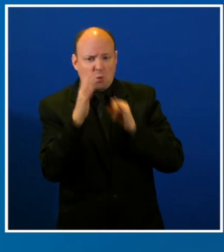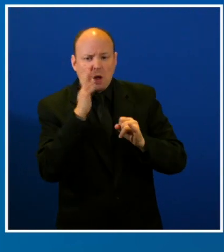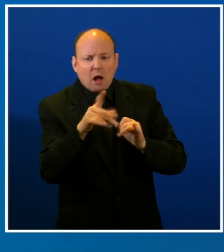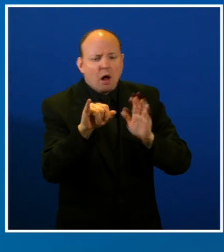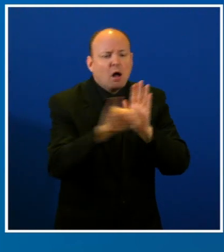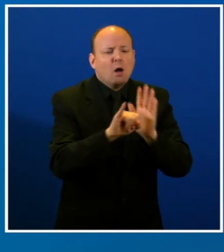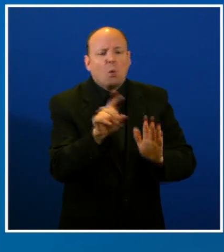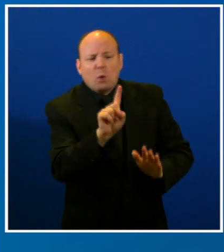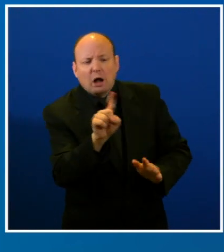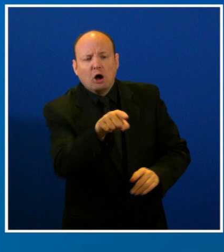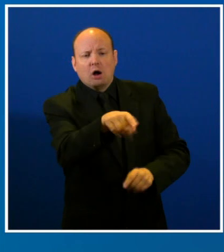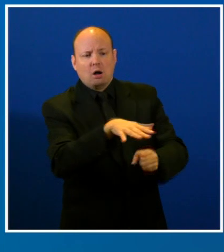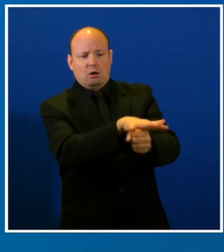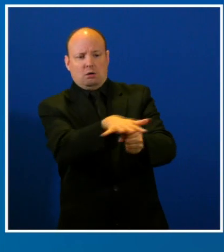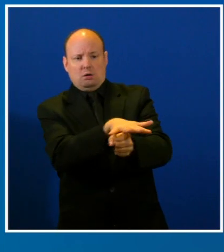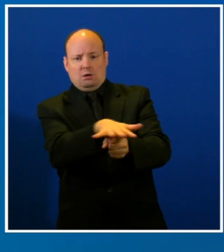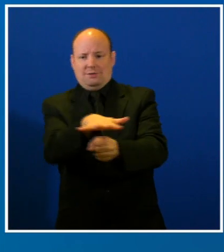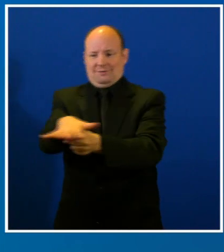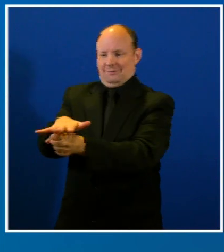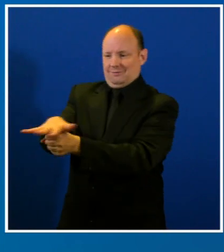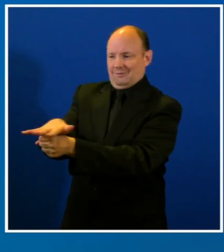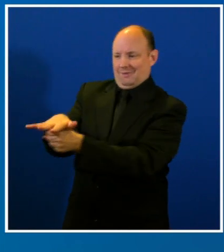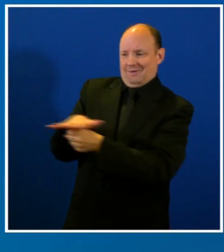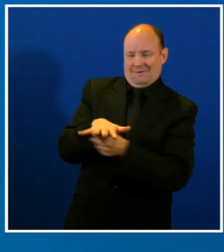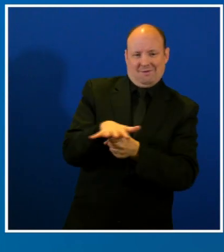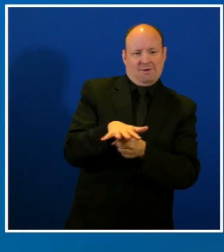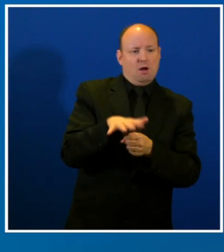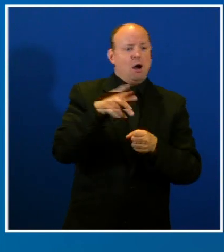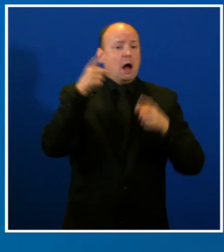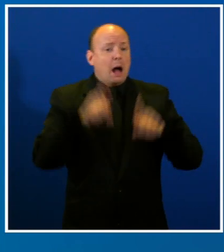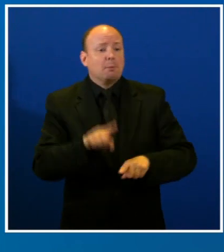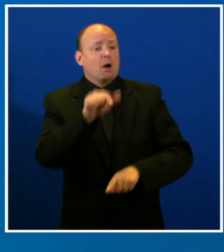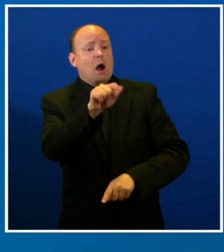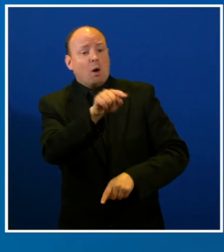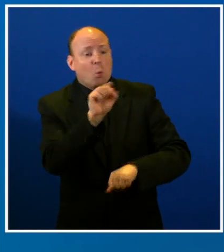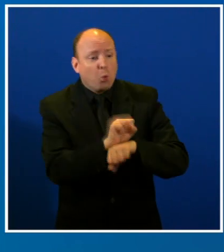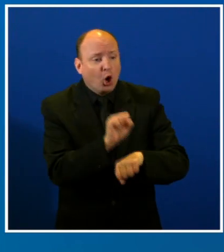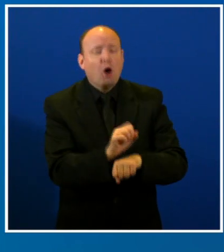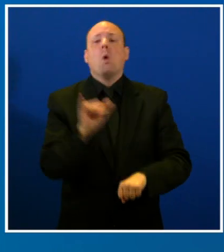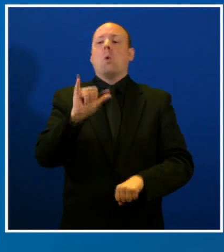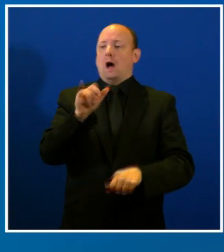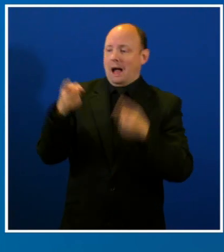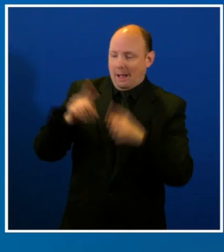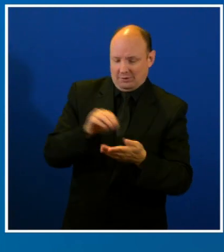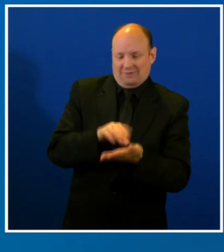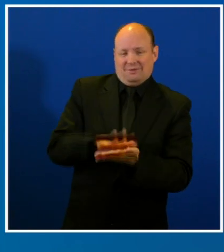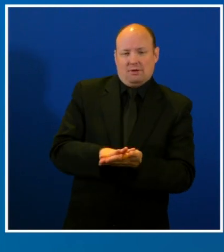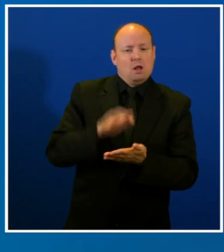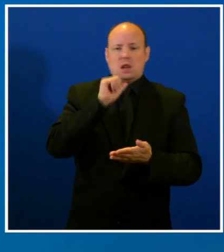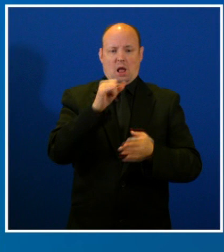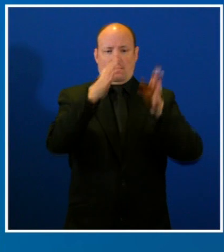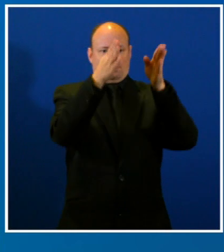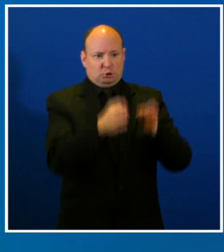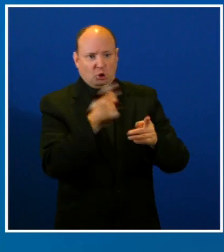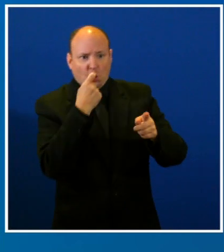where exposures may have occurred. So they will no longer be identifying and notify close